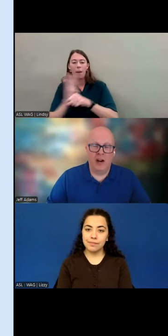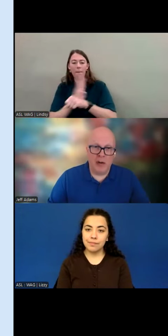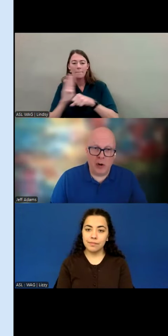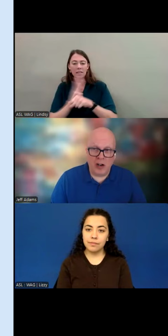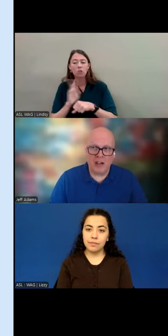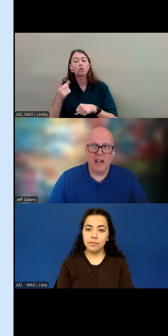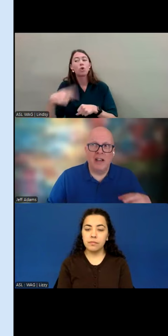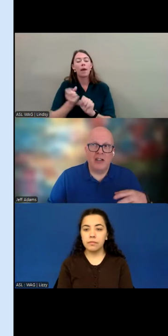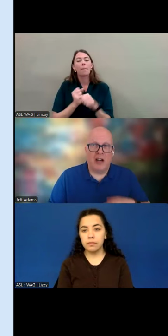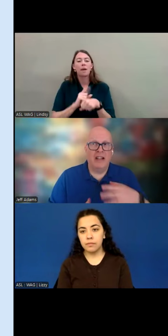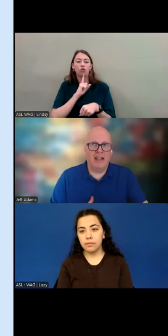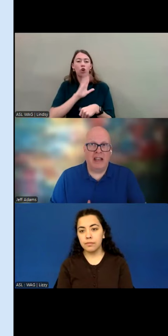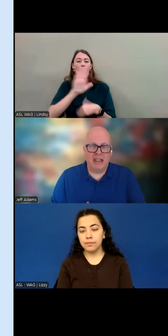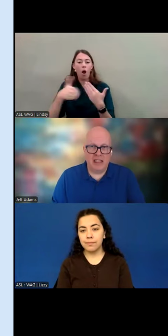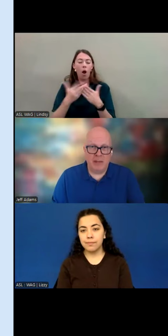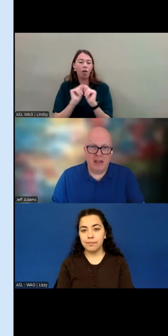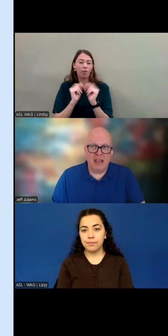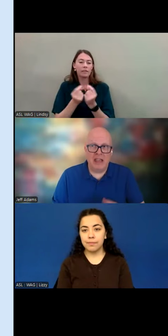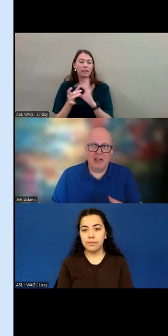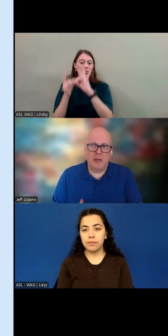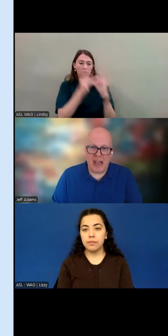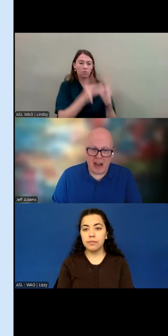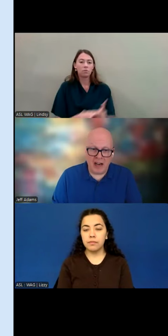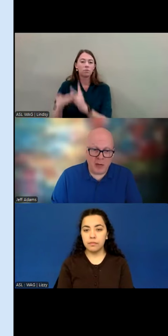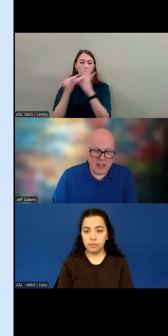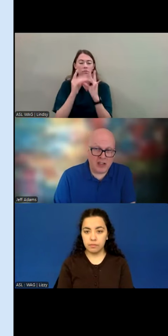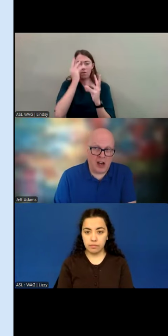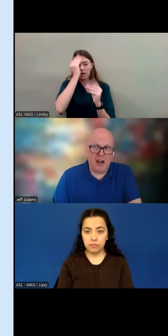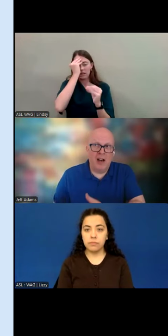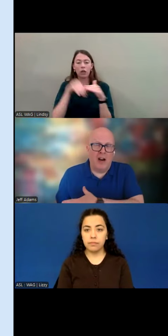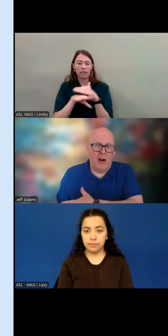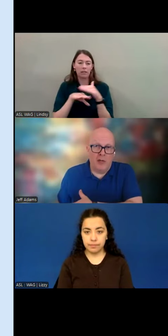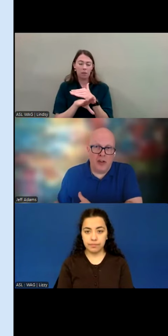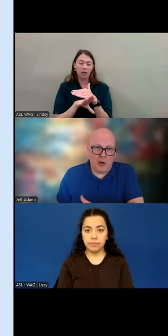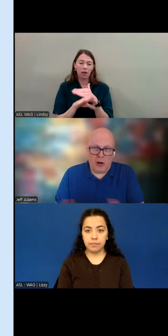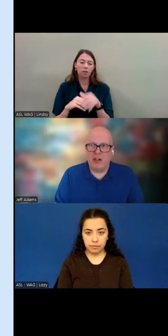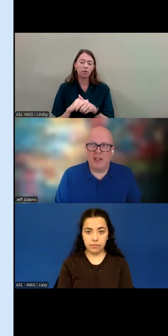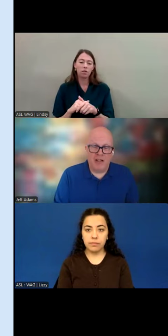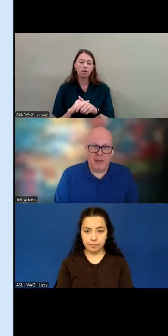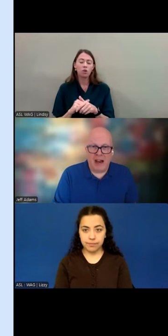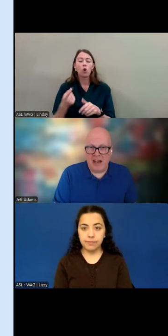where they worked, started to take accessibility into account and we saw over the course of about